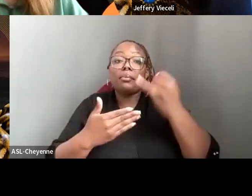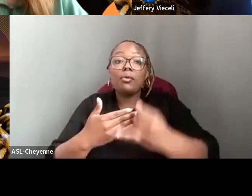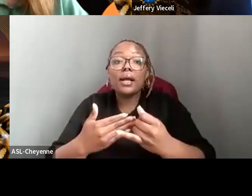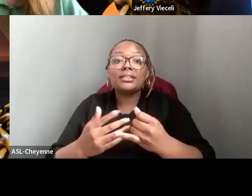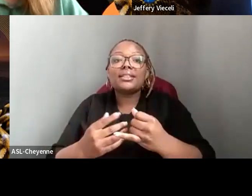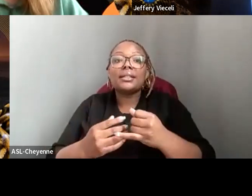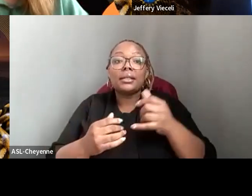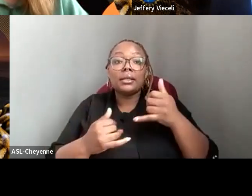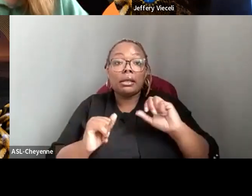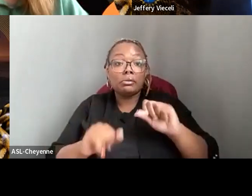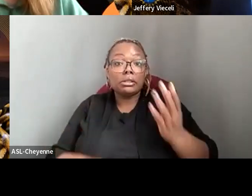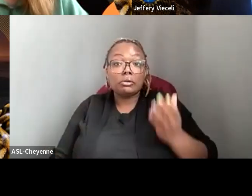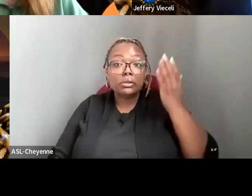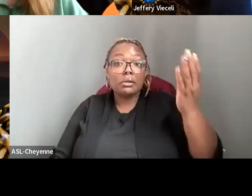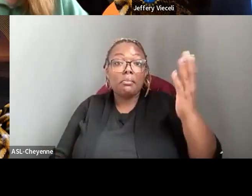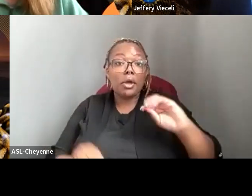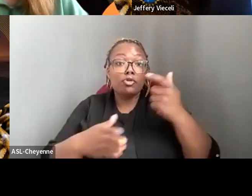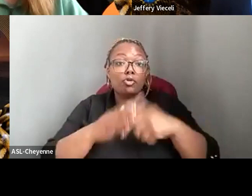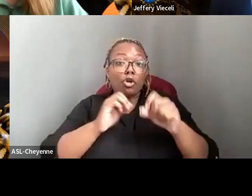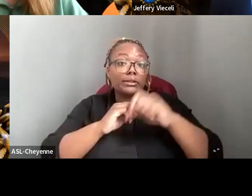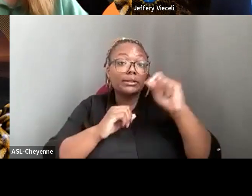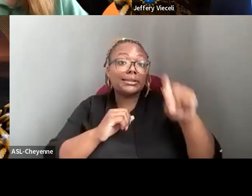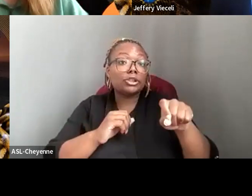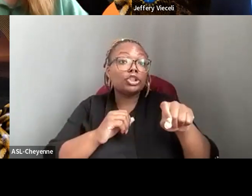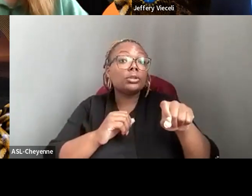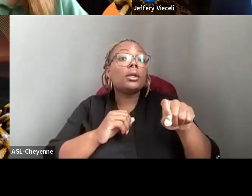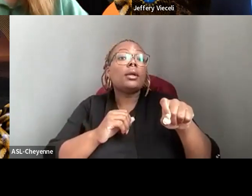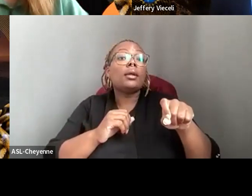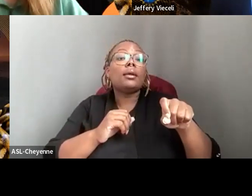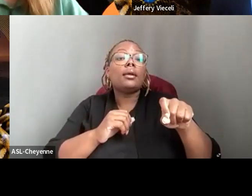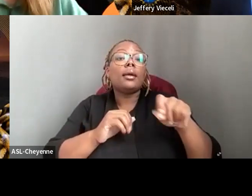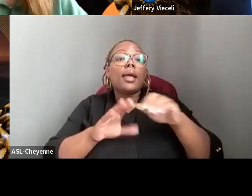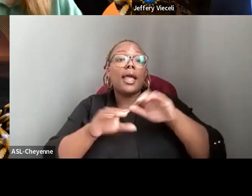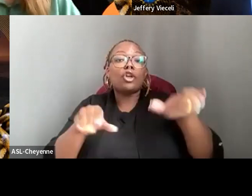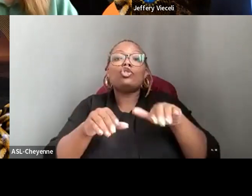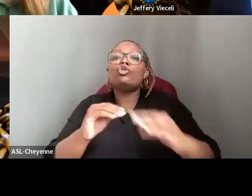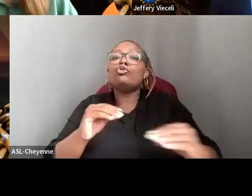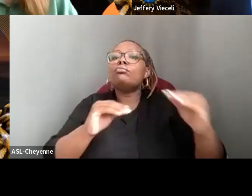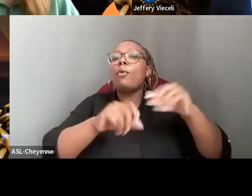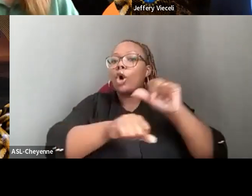can you submit a no-cost extension and do additional work?